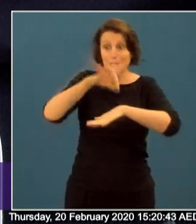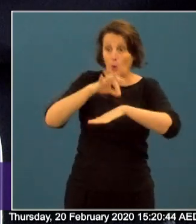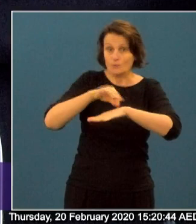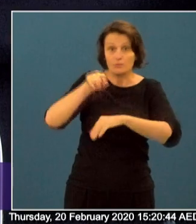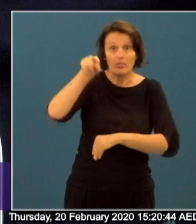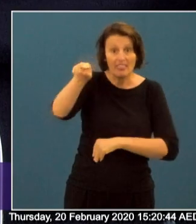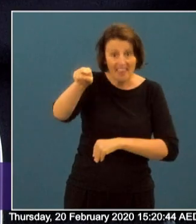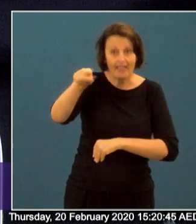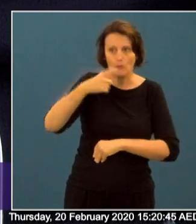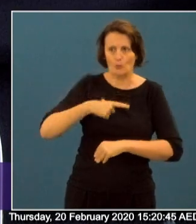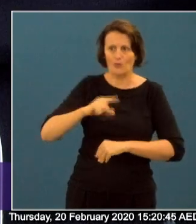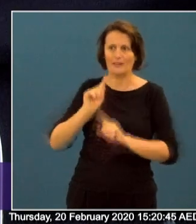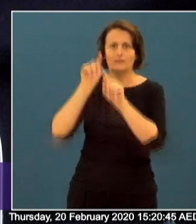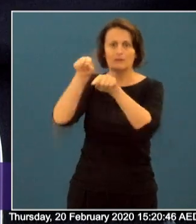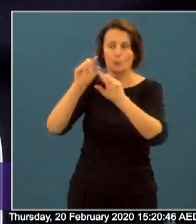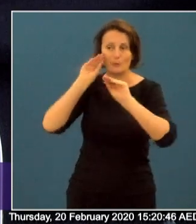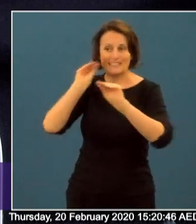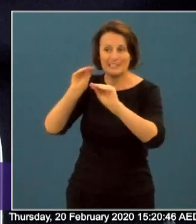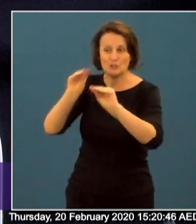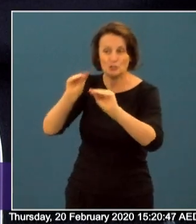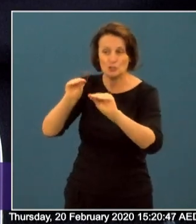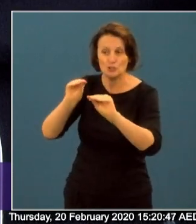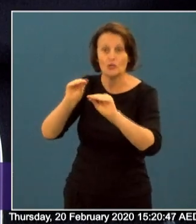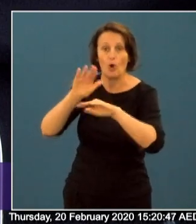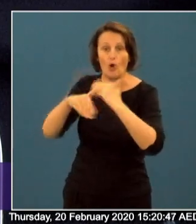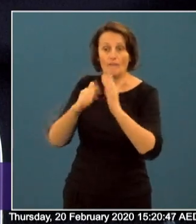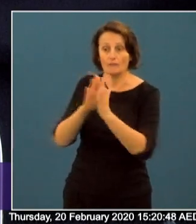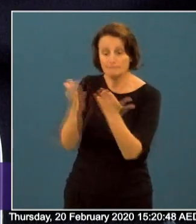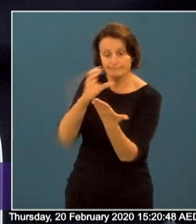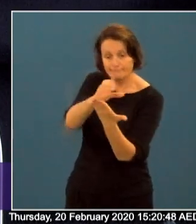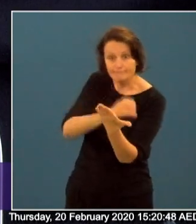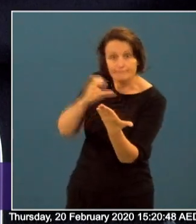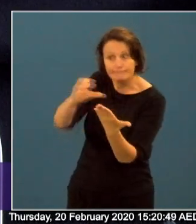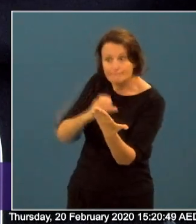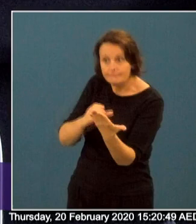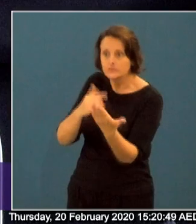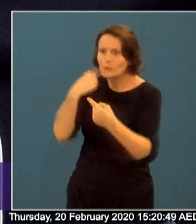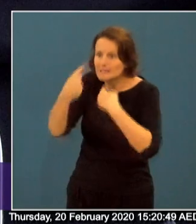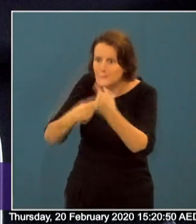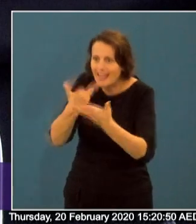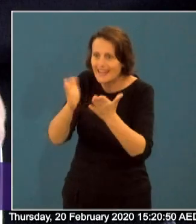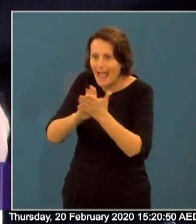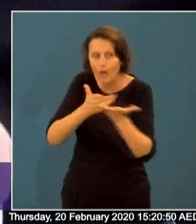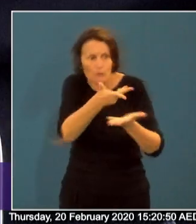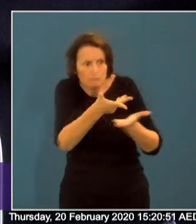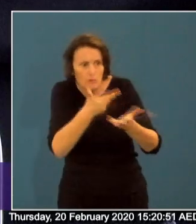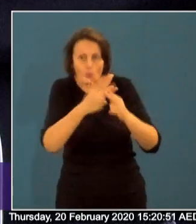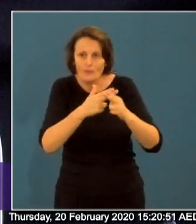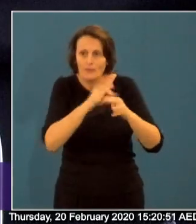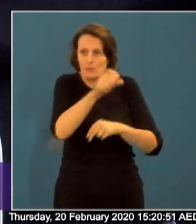short PowerPoint presentation, some coaching to implement and try these tools, with some children with